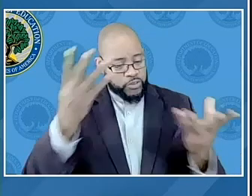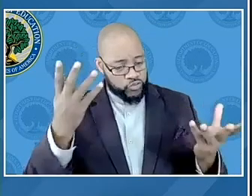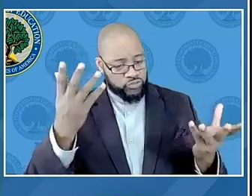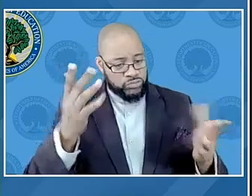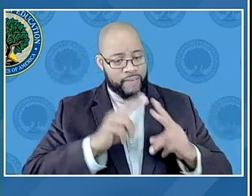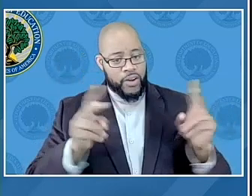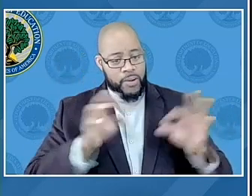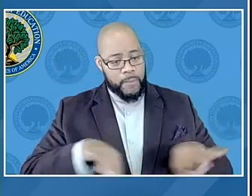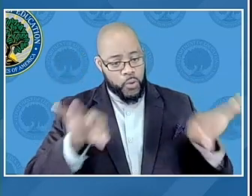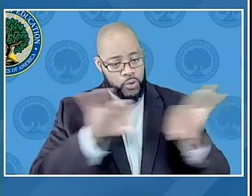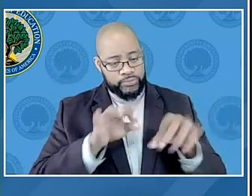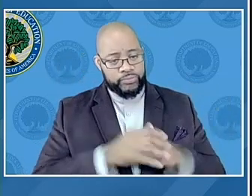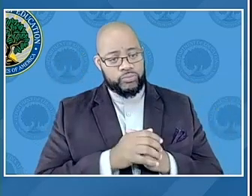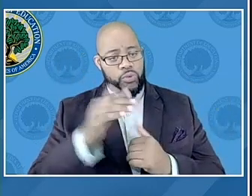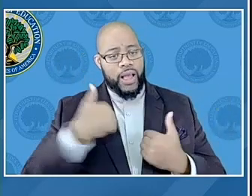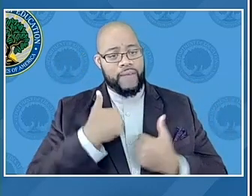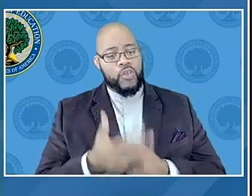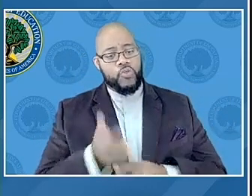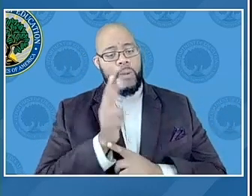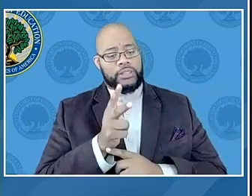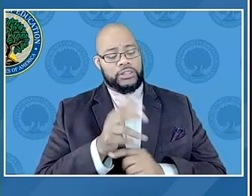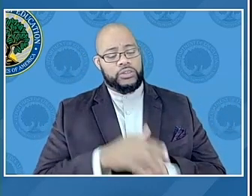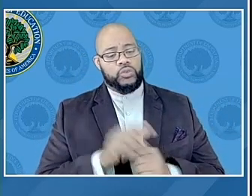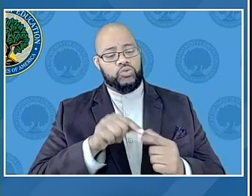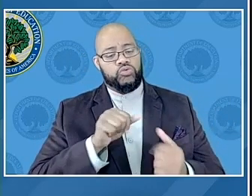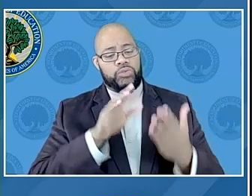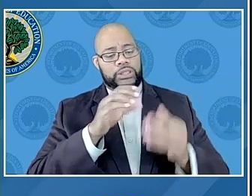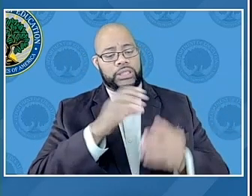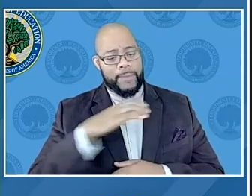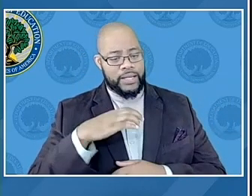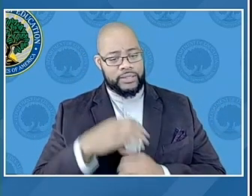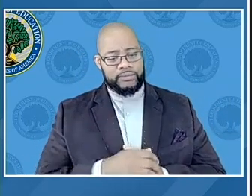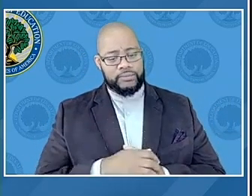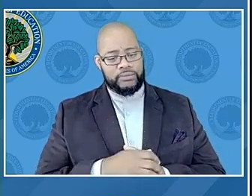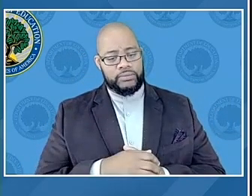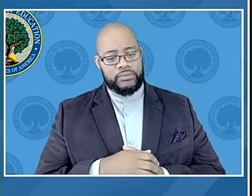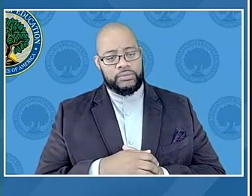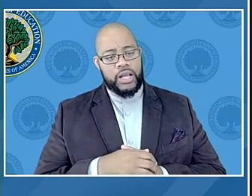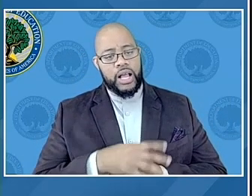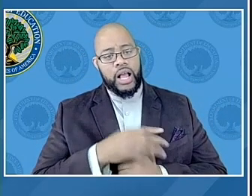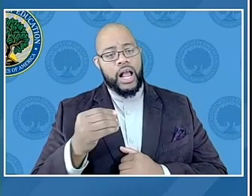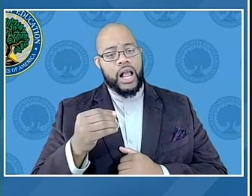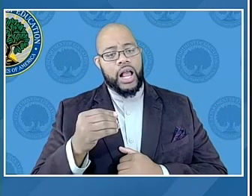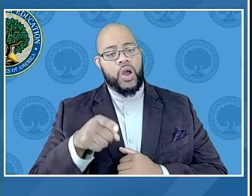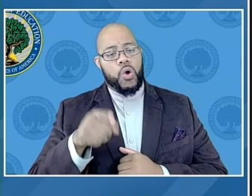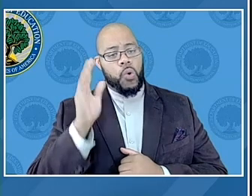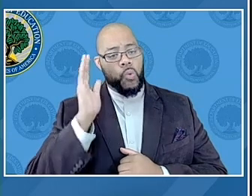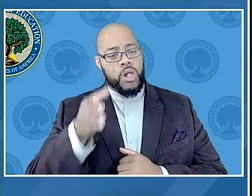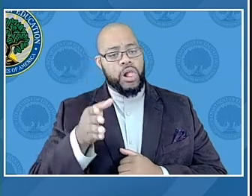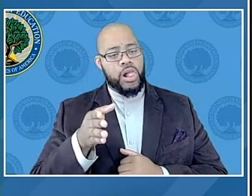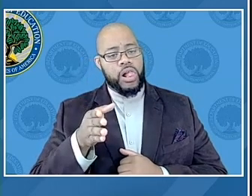You will have three minutes to address the committee, and you will be given a 32nd